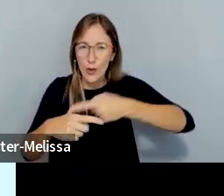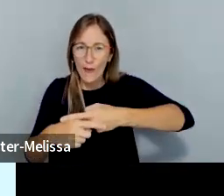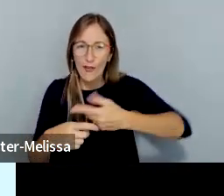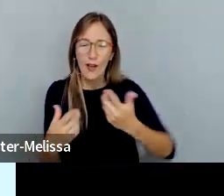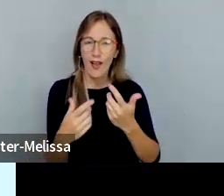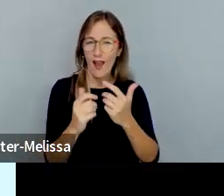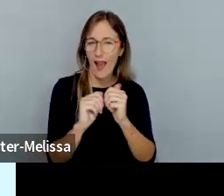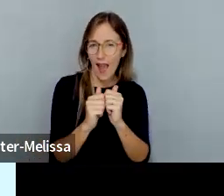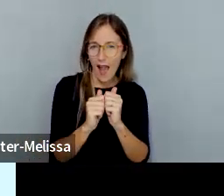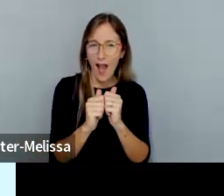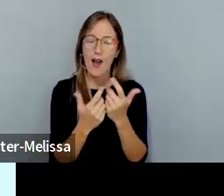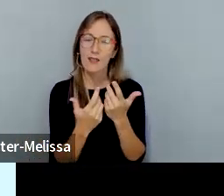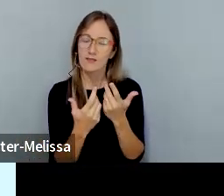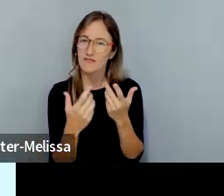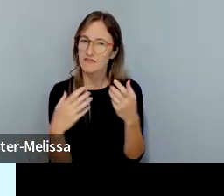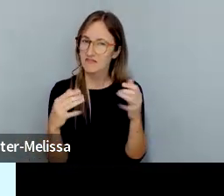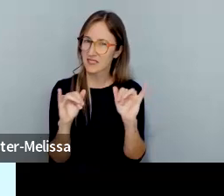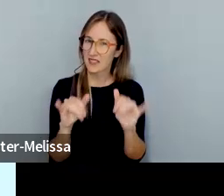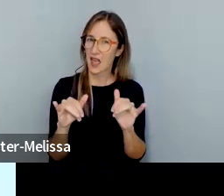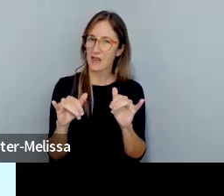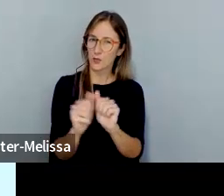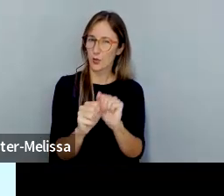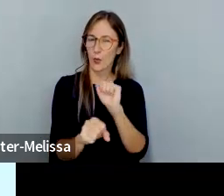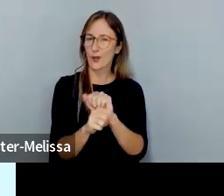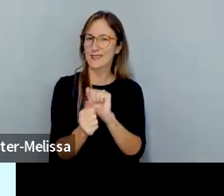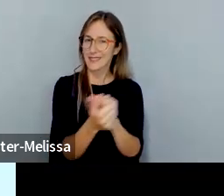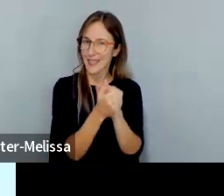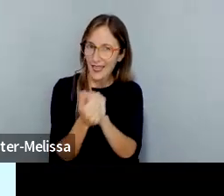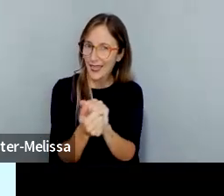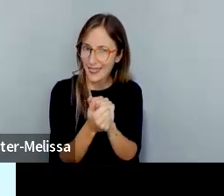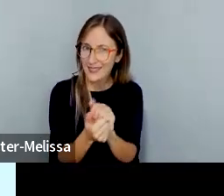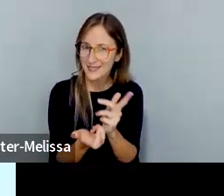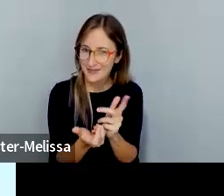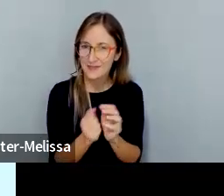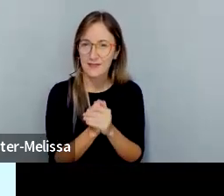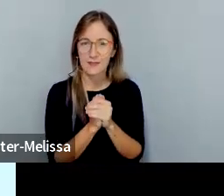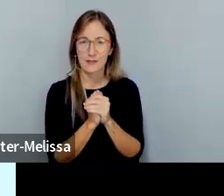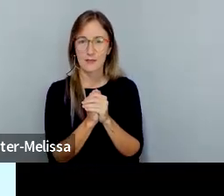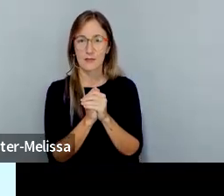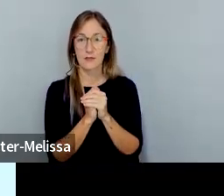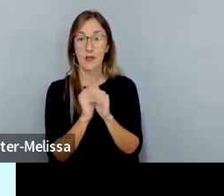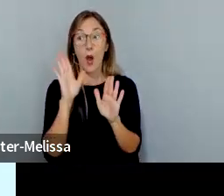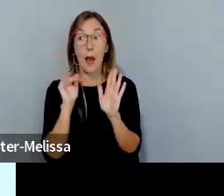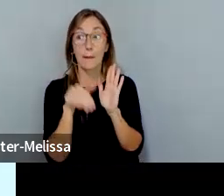hired. There are just examples of some of the crossing over in the